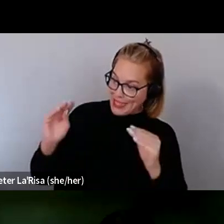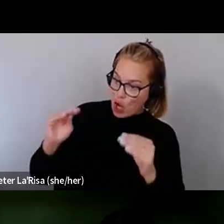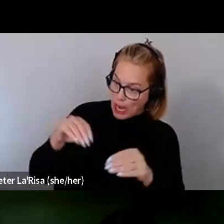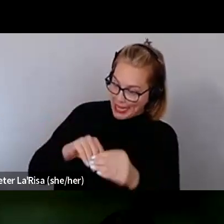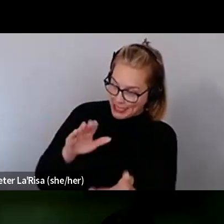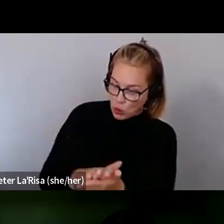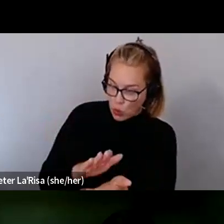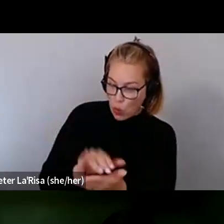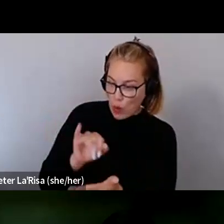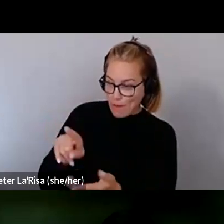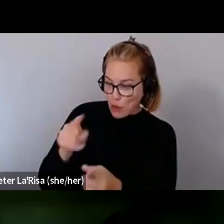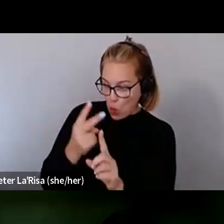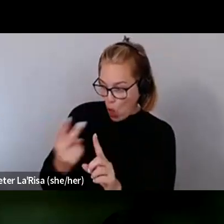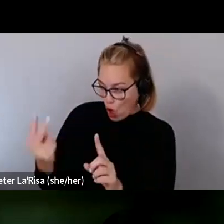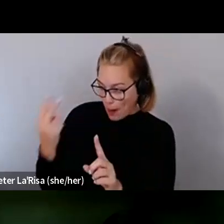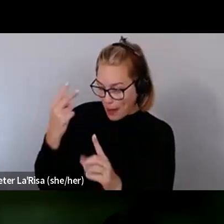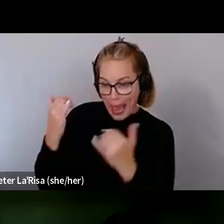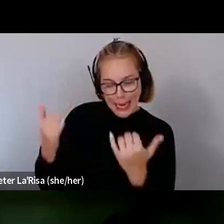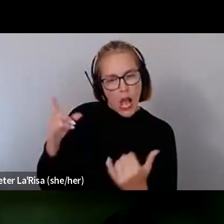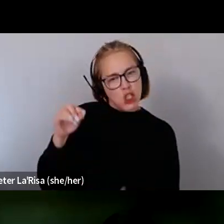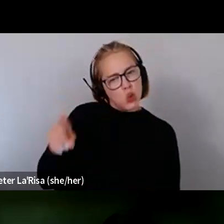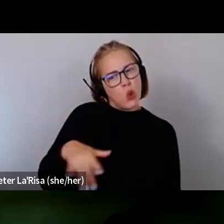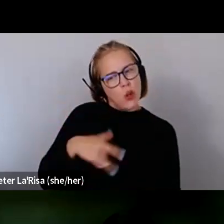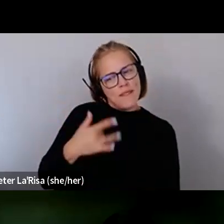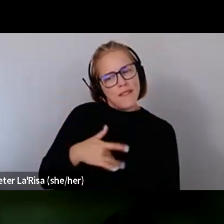I don't know her personally, but I certainly know who she is.